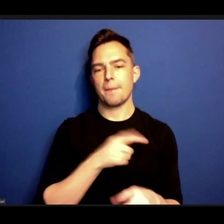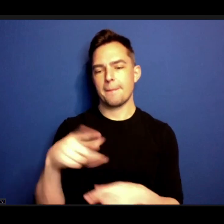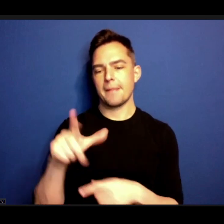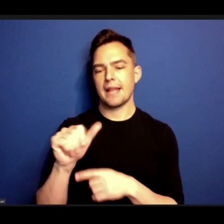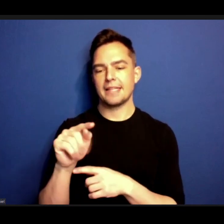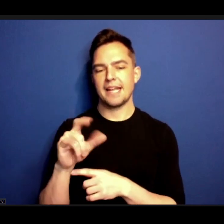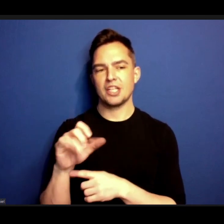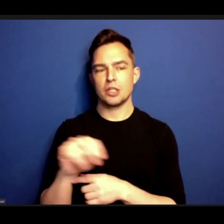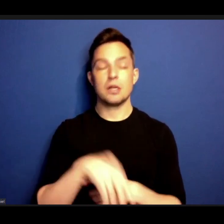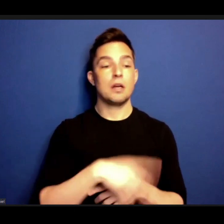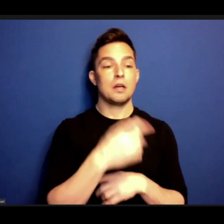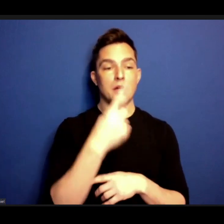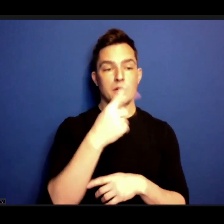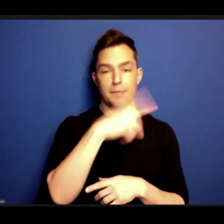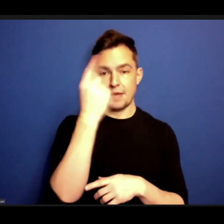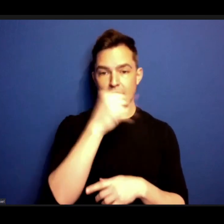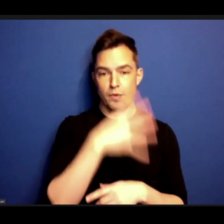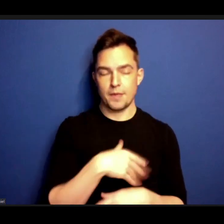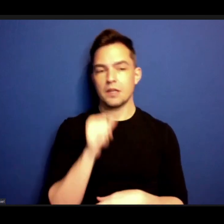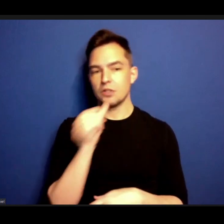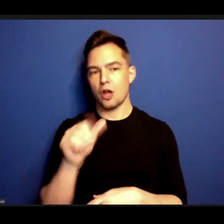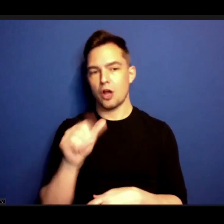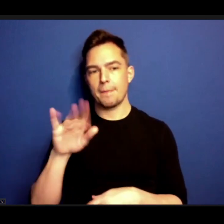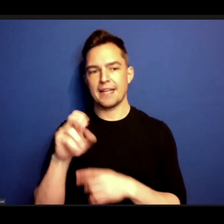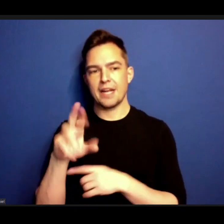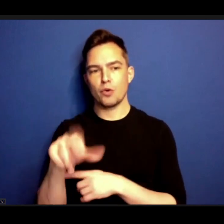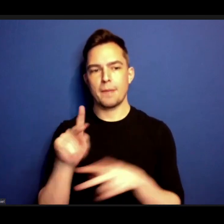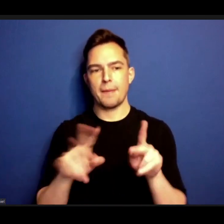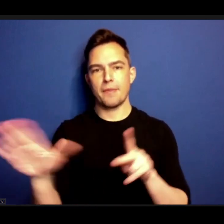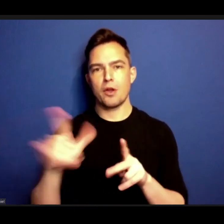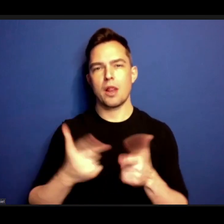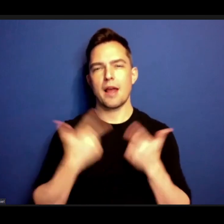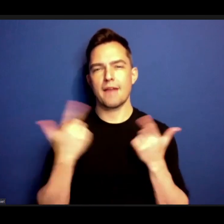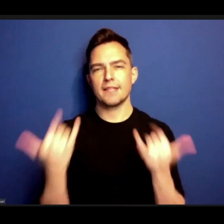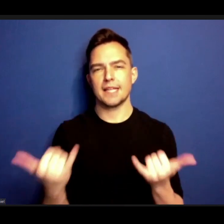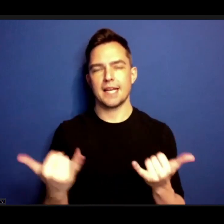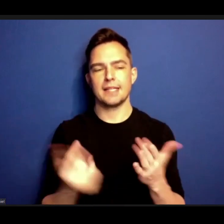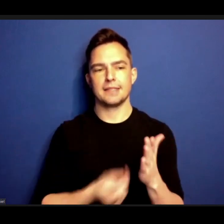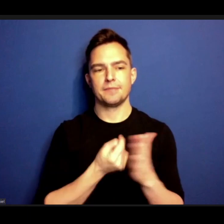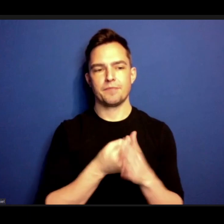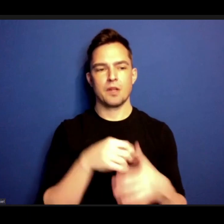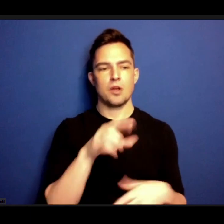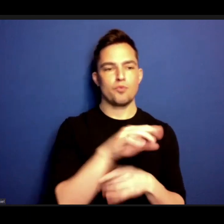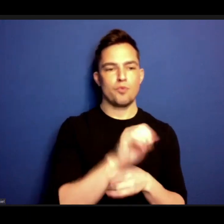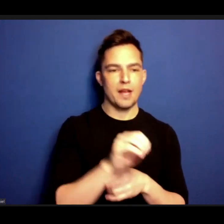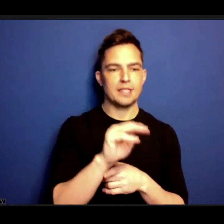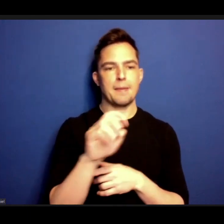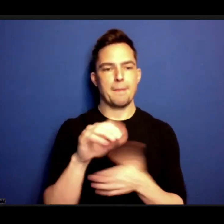understanding Black Women and Non-binary People's lives today. Race medicine Algorithm and Artificial